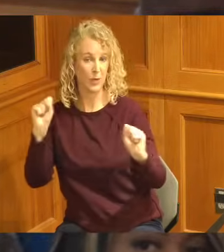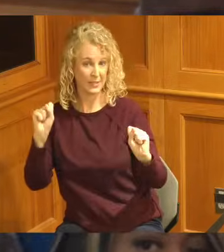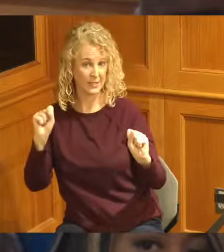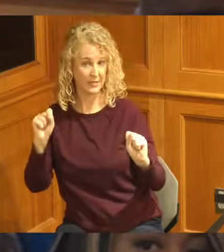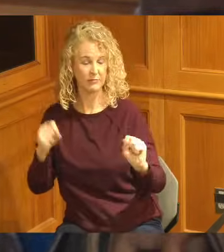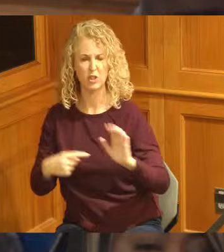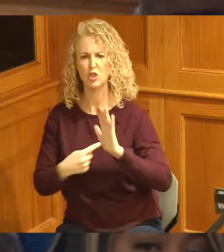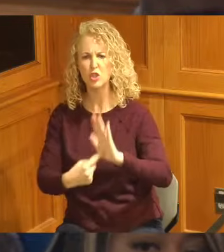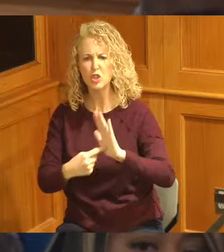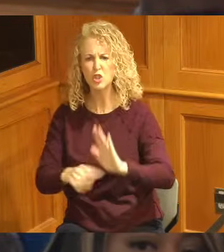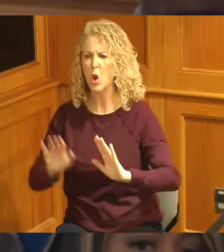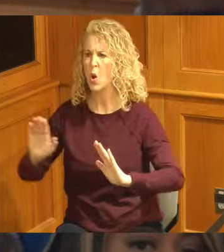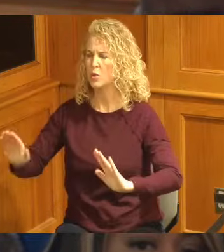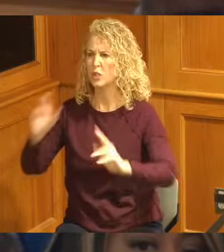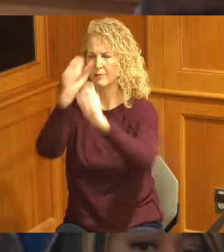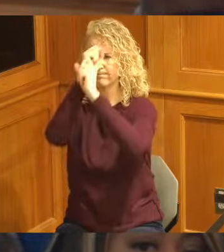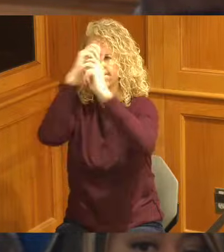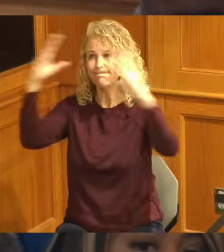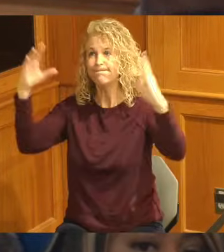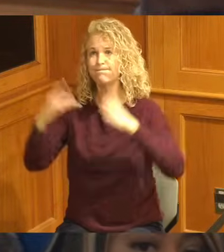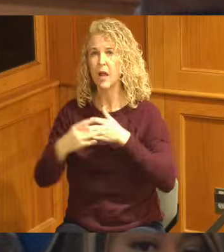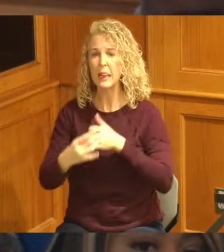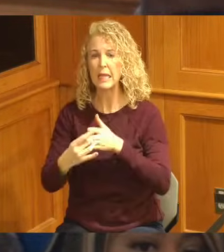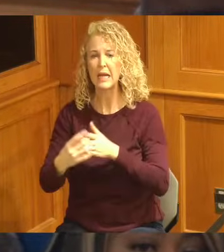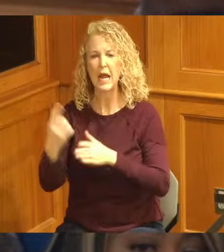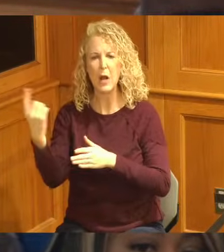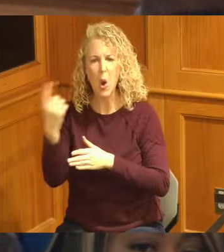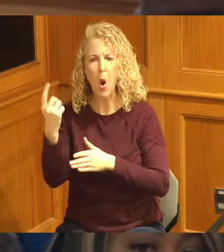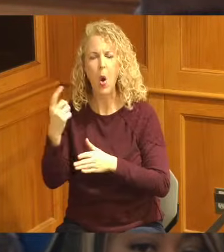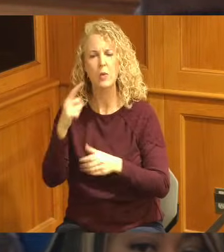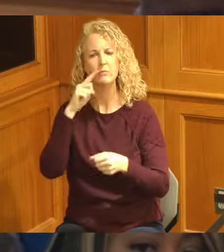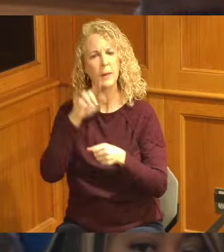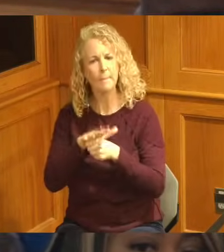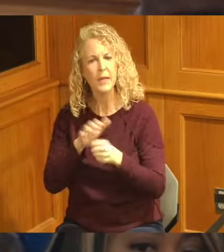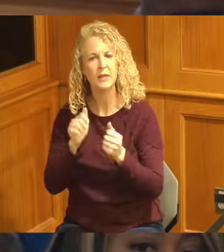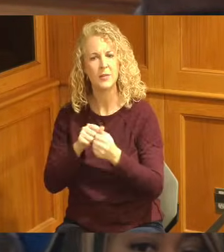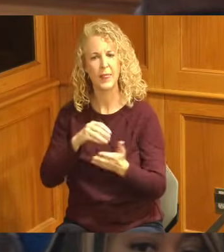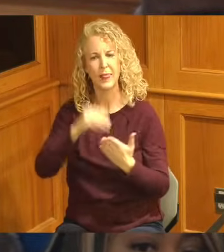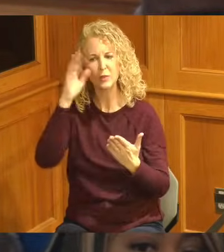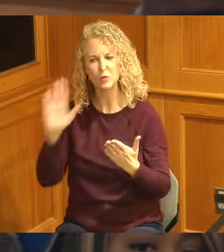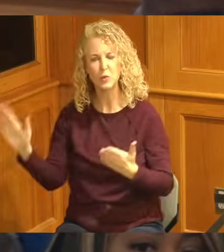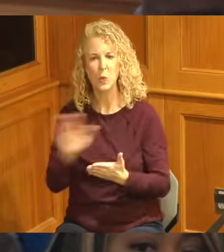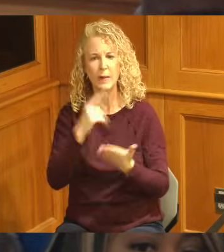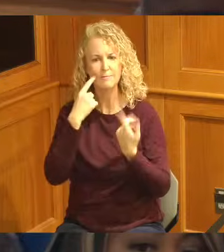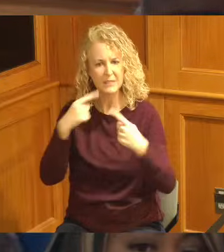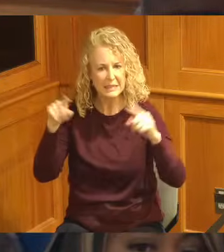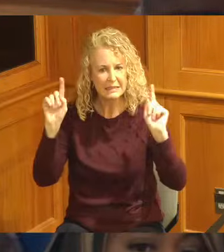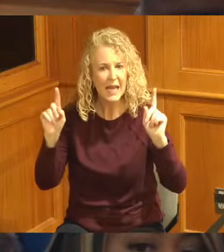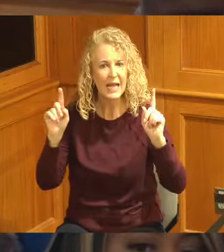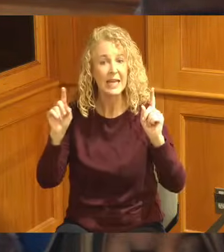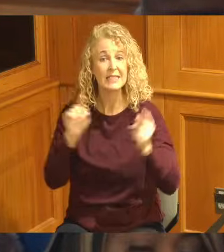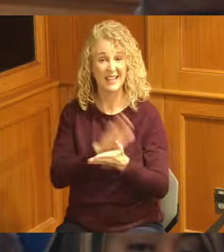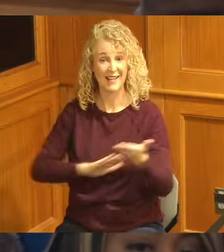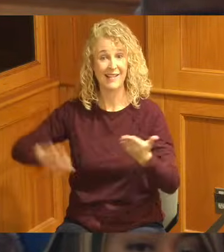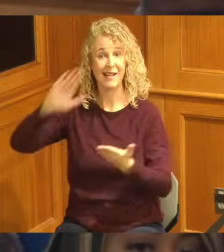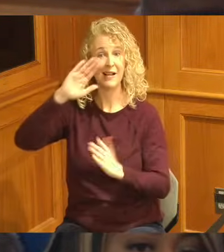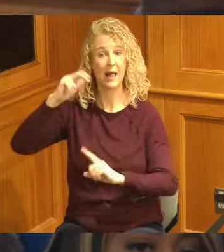visionary leadership and a steadfast commitment to student success and institutional excellence. And